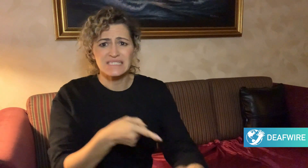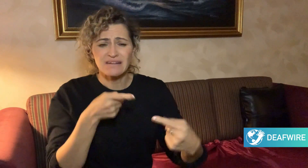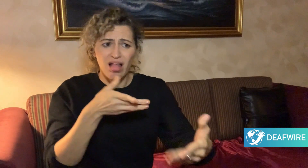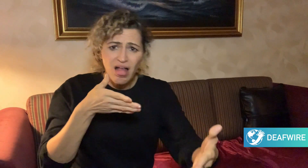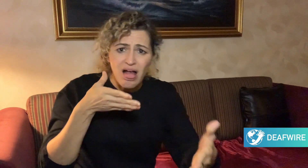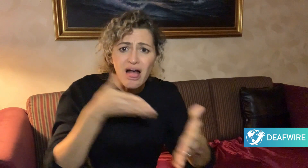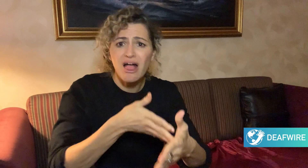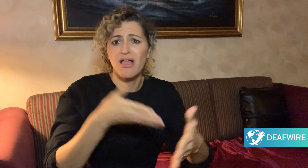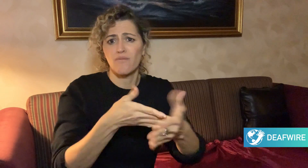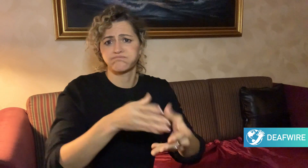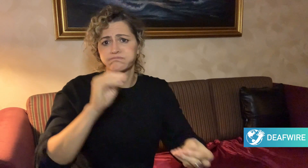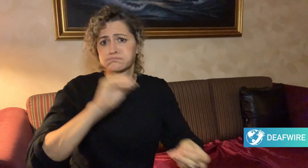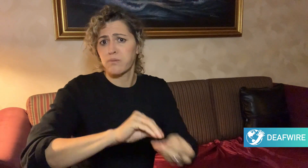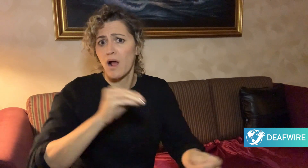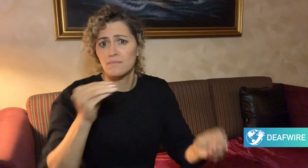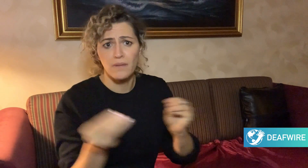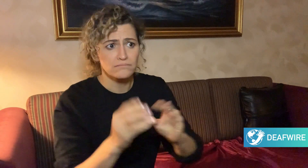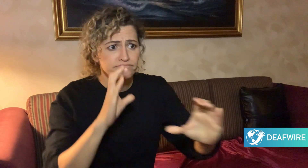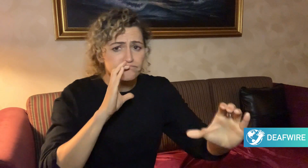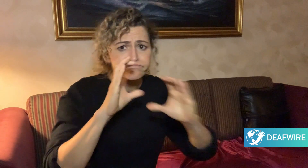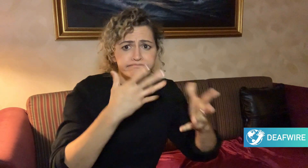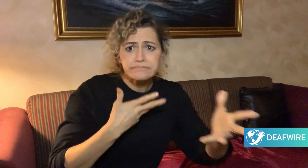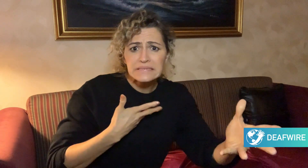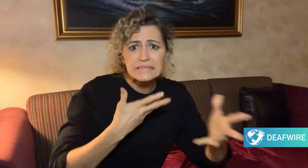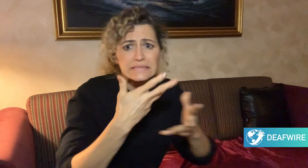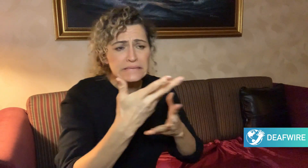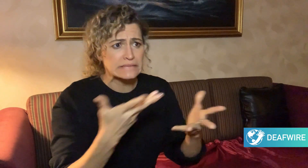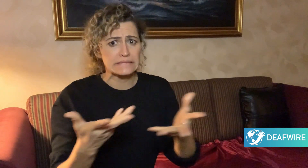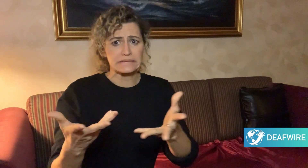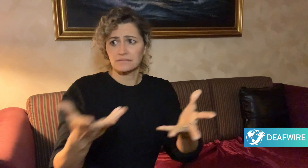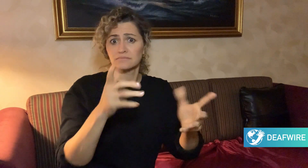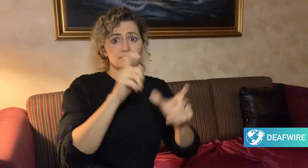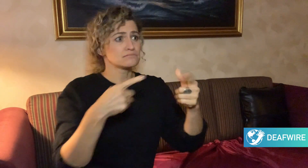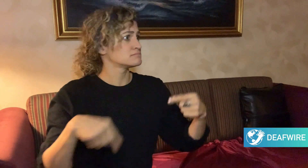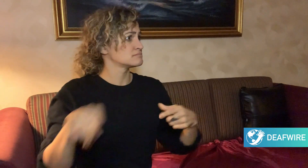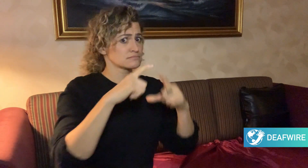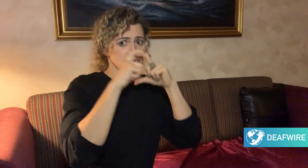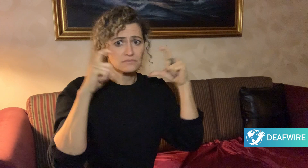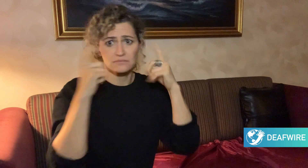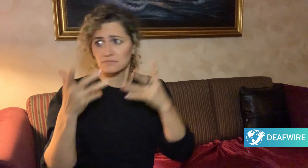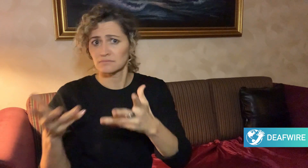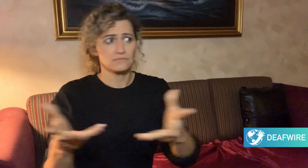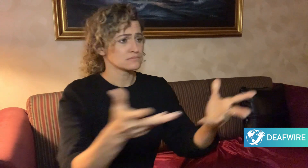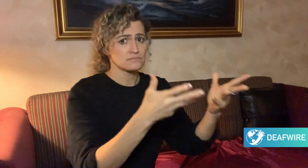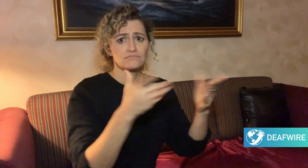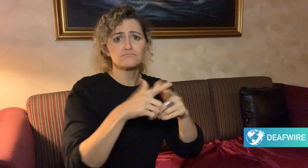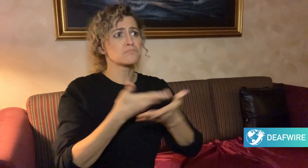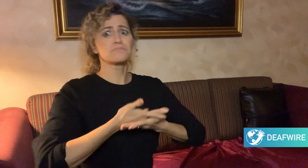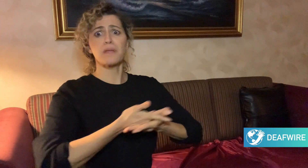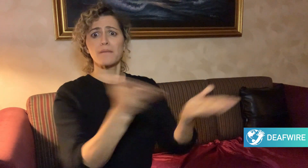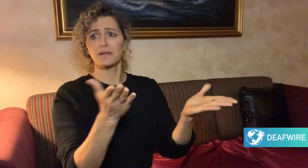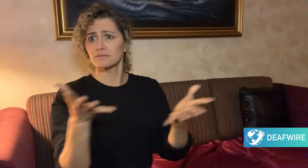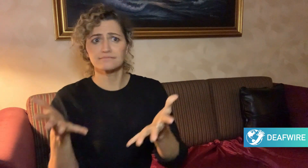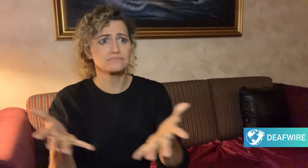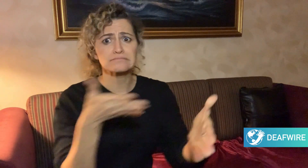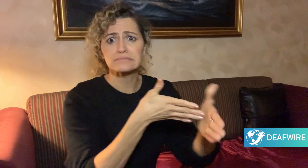have struggled to communicate with people in public.